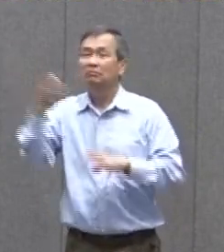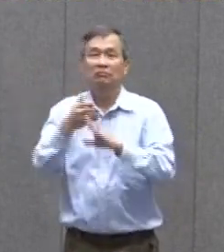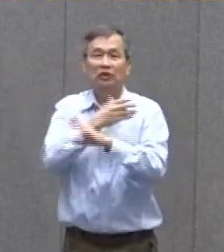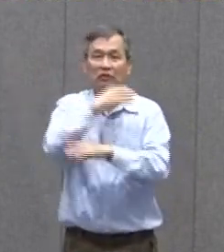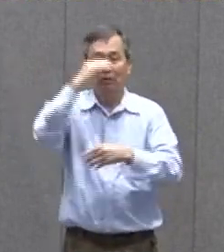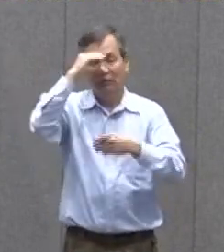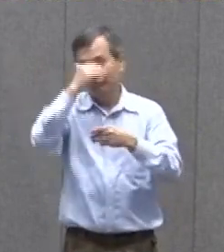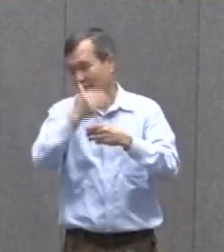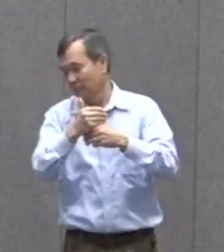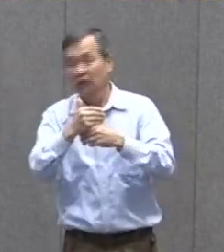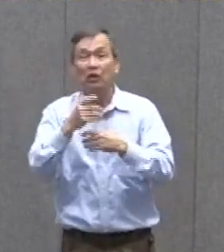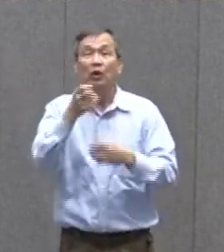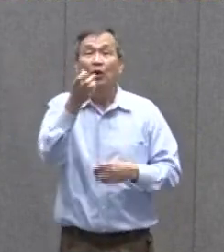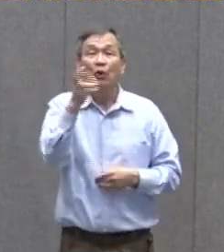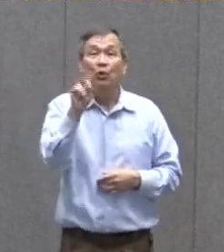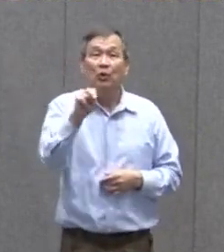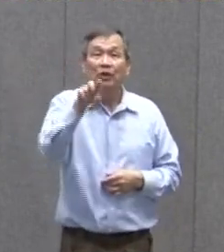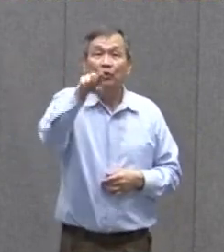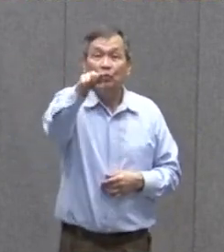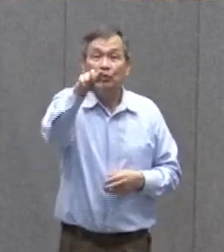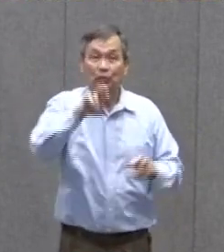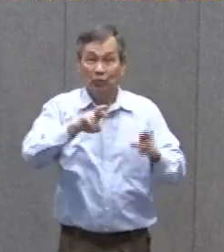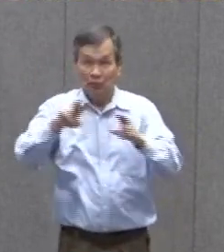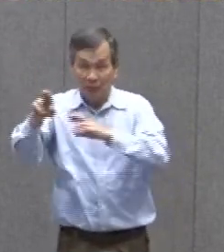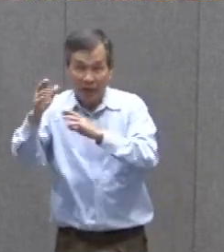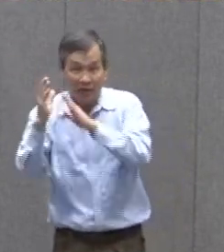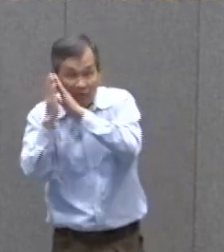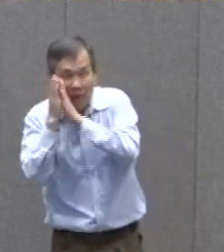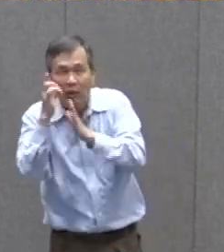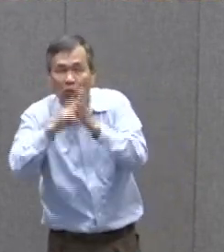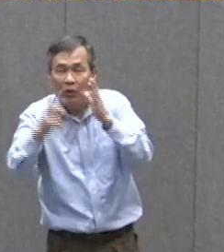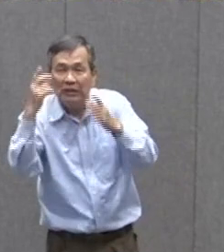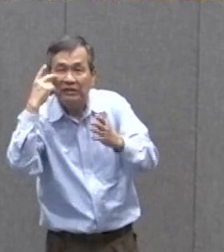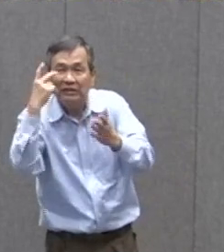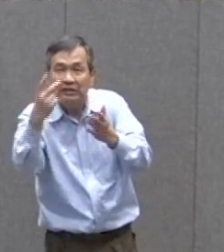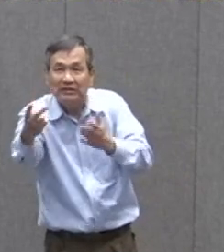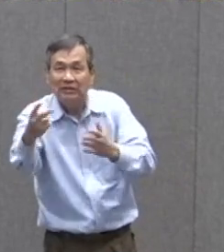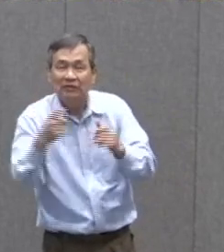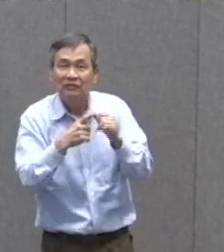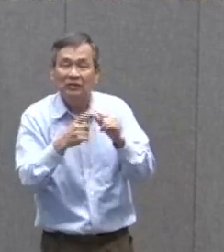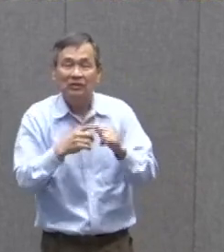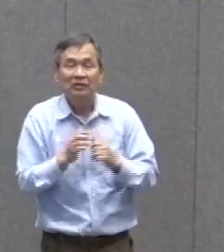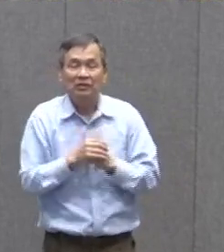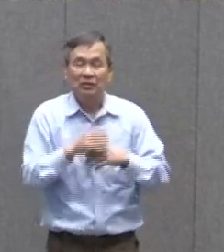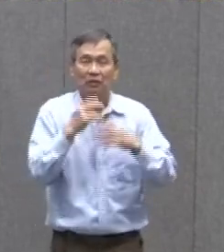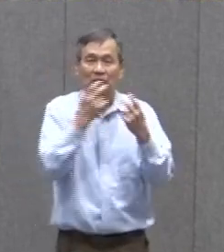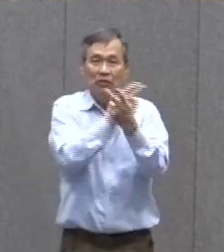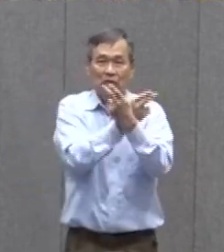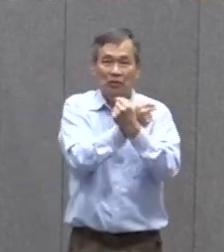in your room when you get ready for bed? This rabbit sees two mittens.